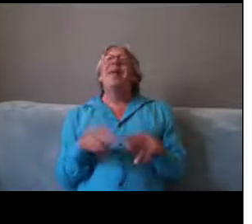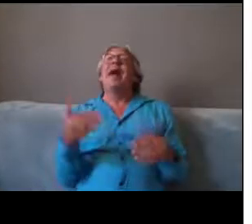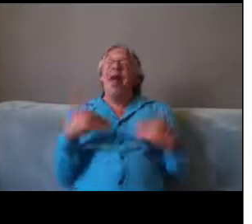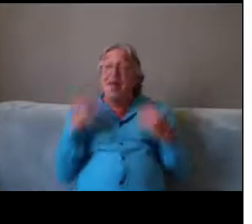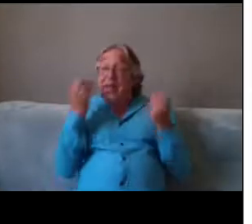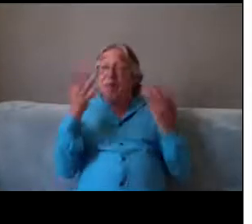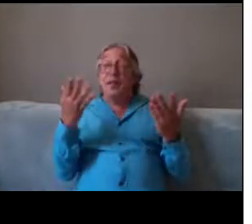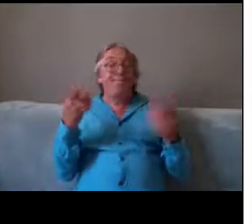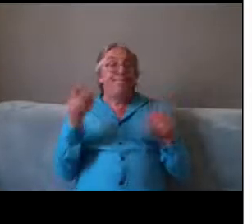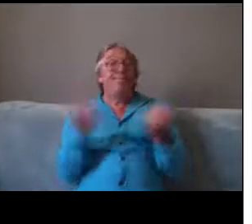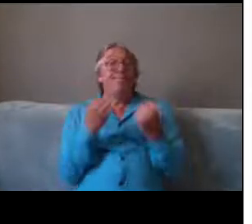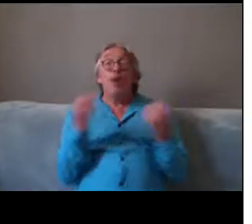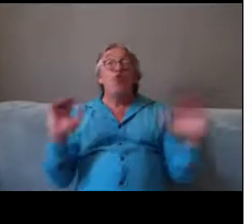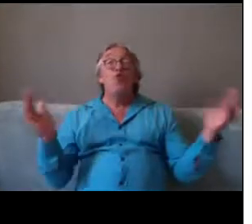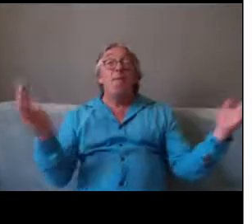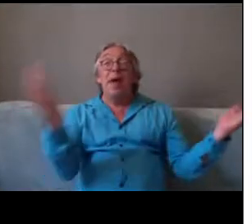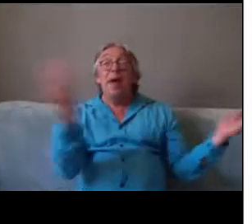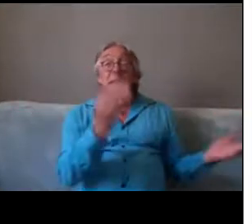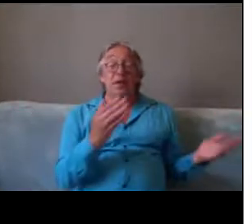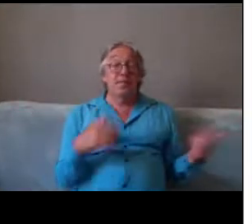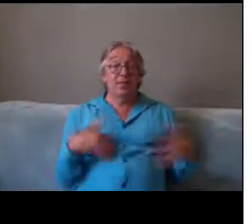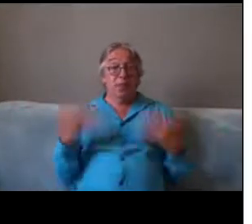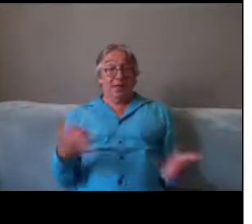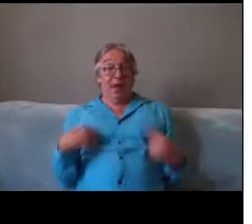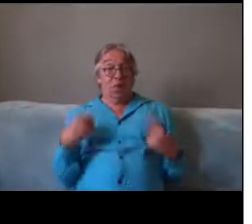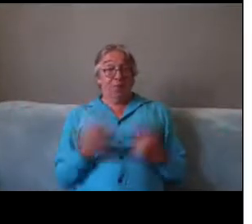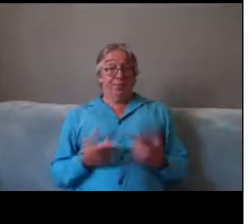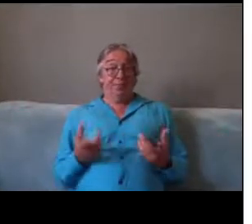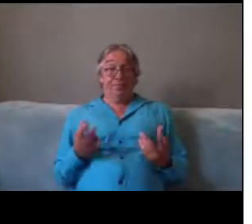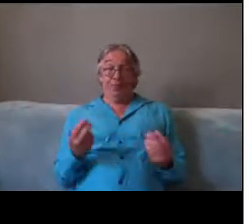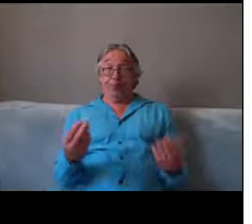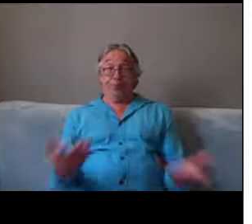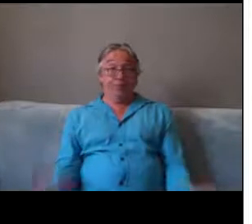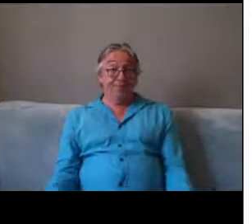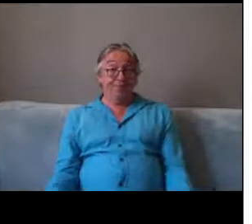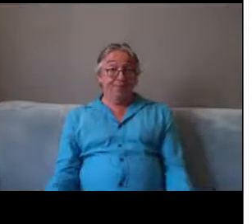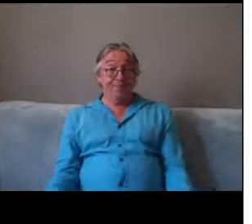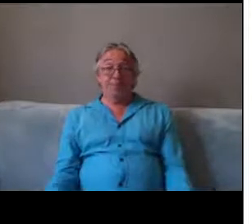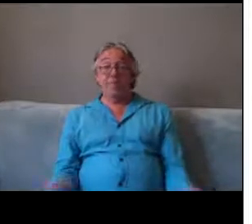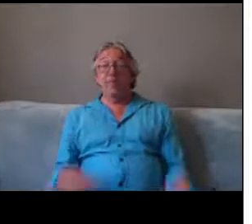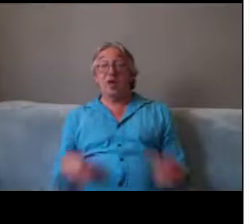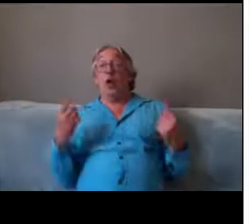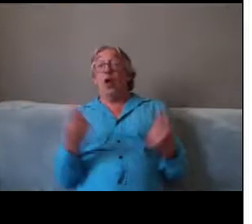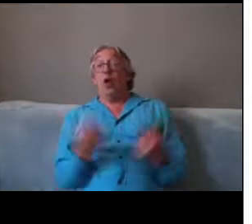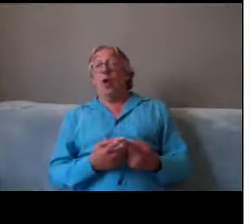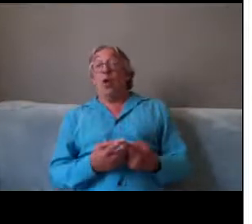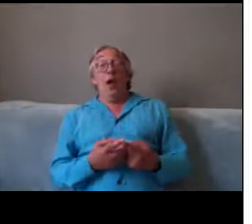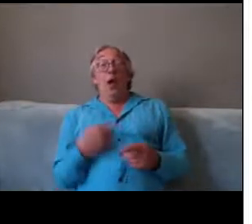I'm not going to talk about everything about the project, I'll focus on the key part, the surveys.